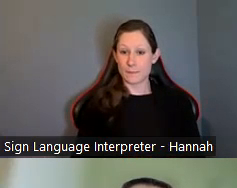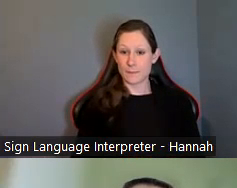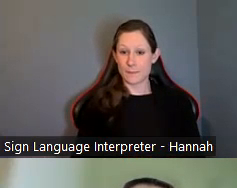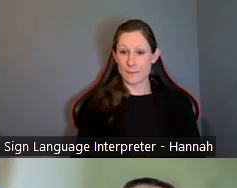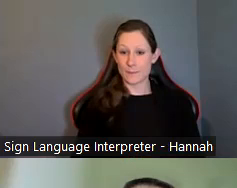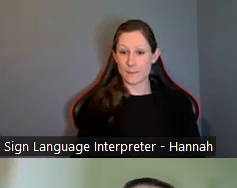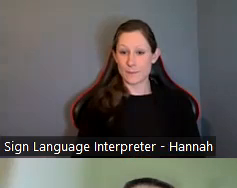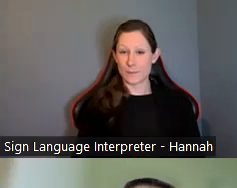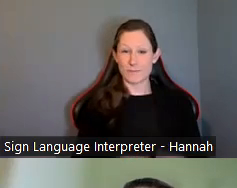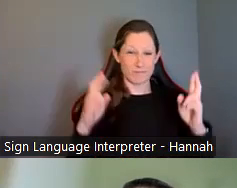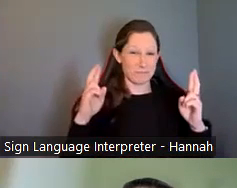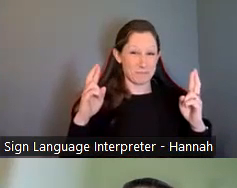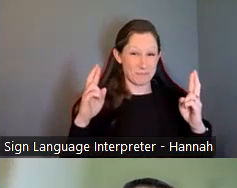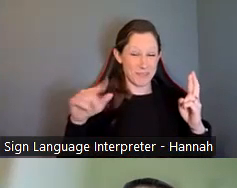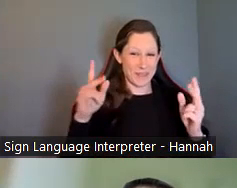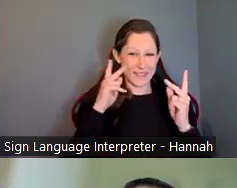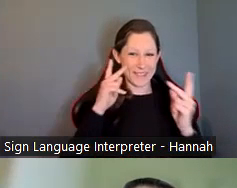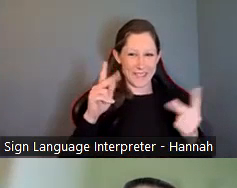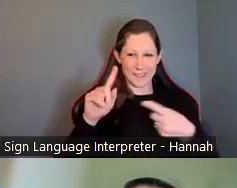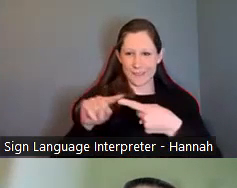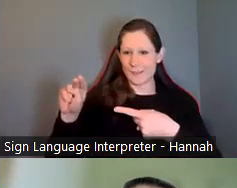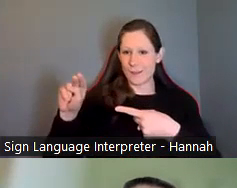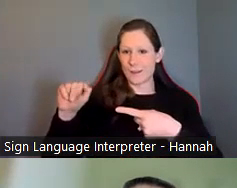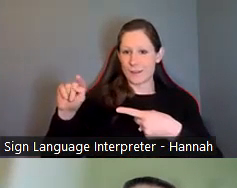Hopefully, you are seeing Natasha and Hannah? No.